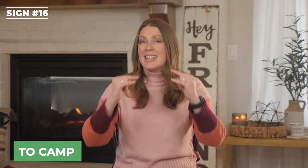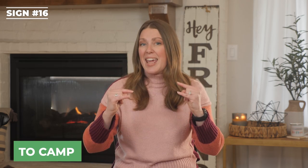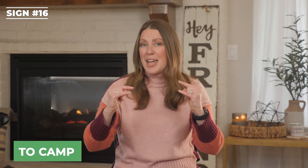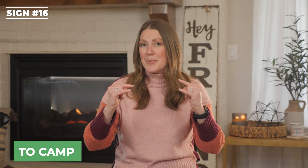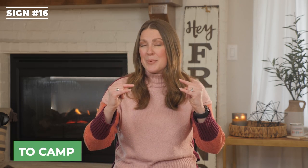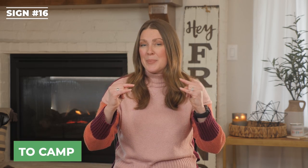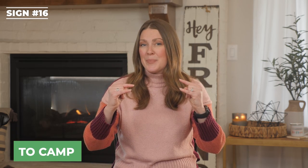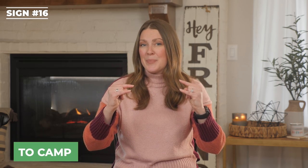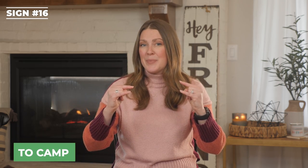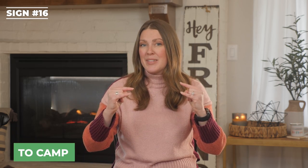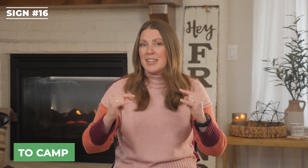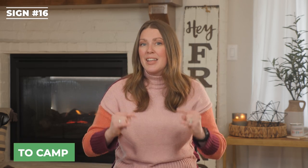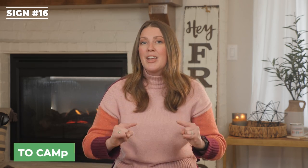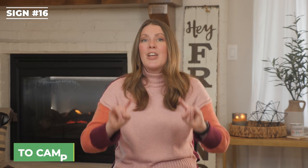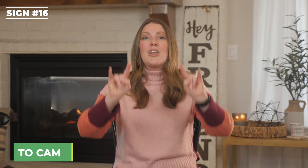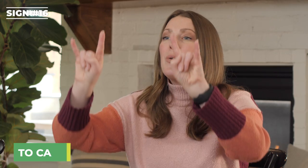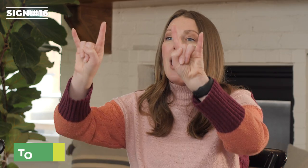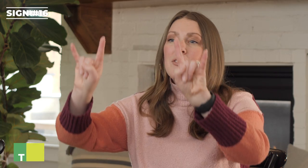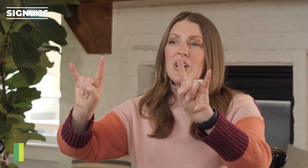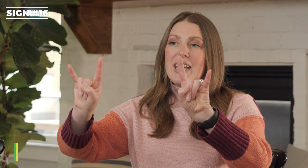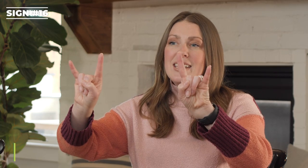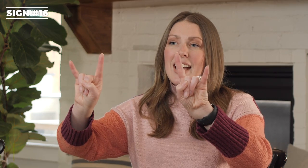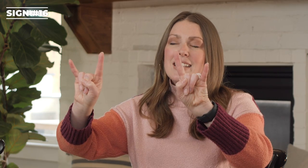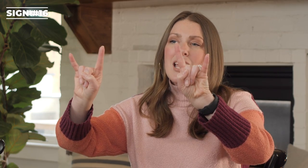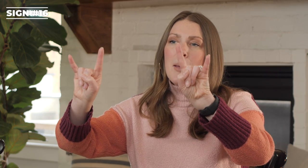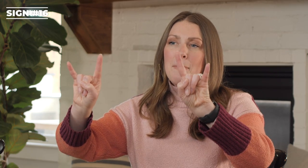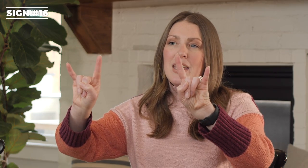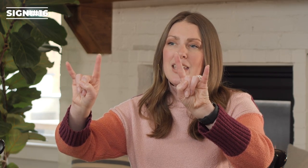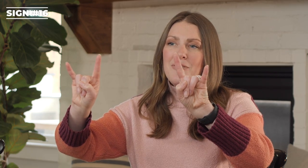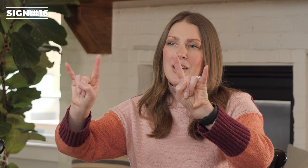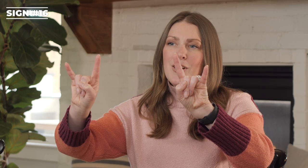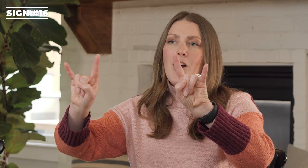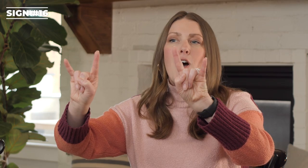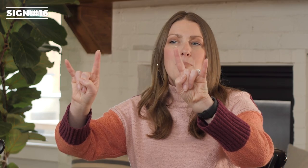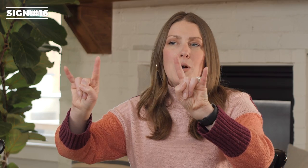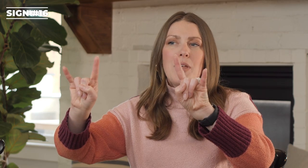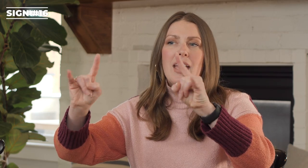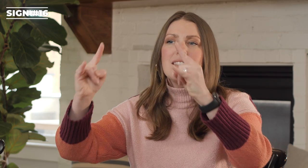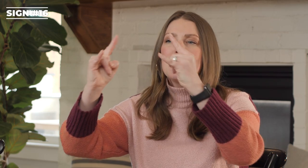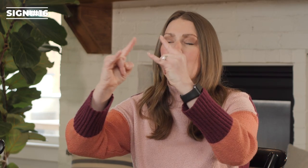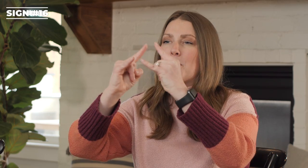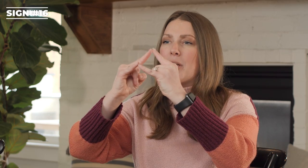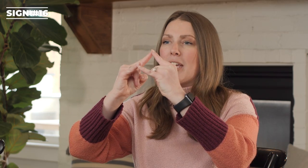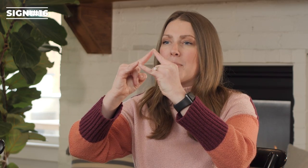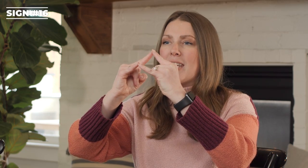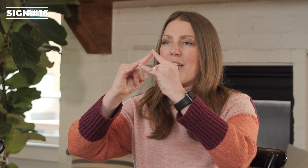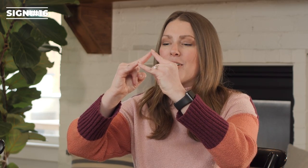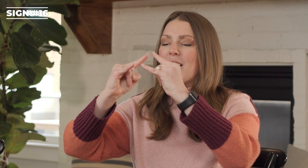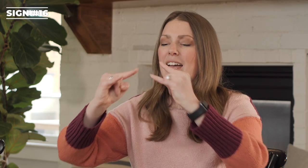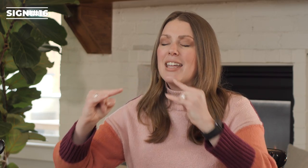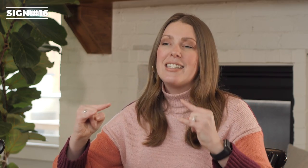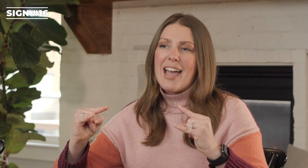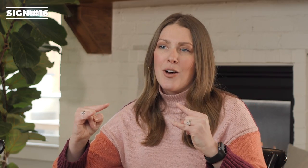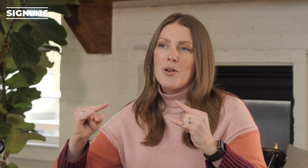to camp' you have your index and pinky finger on both hands bringing them together and down